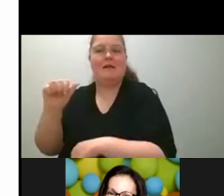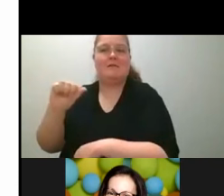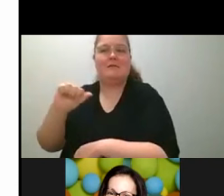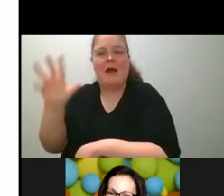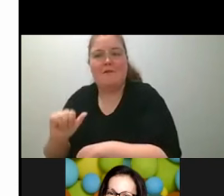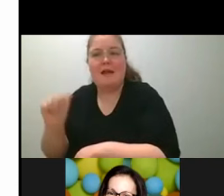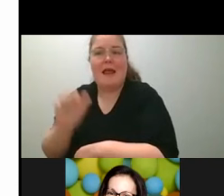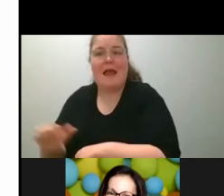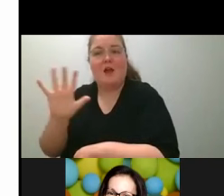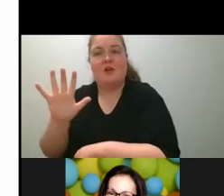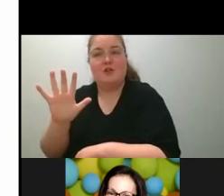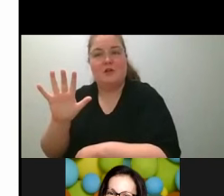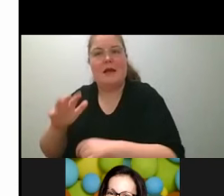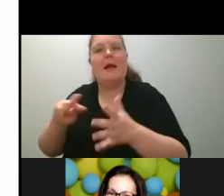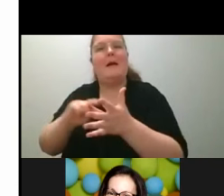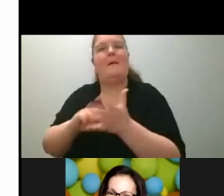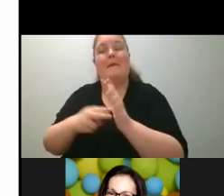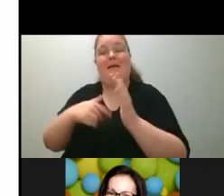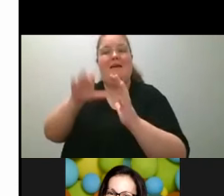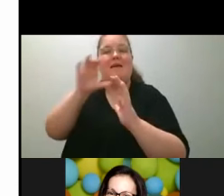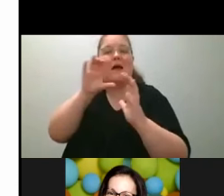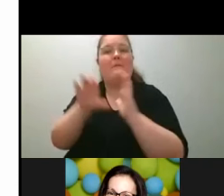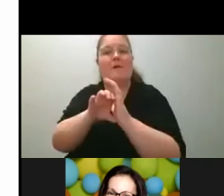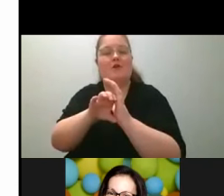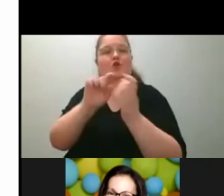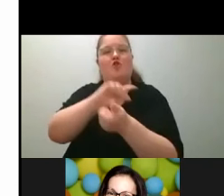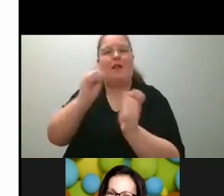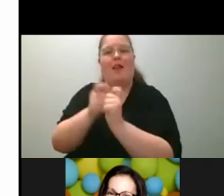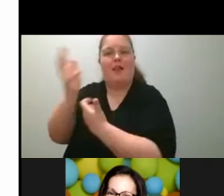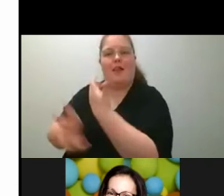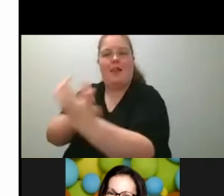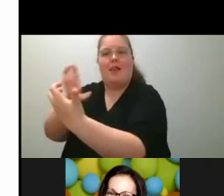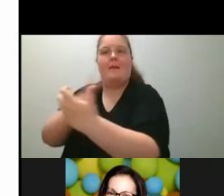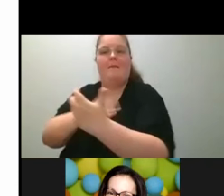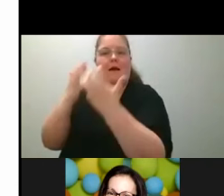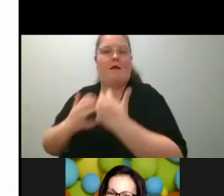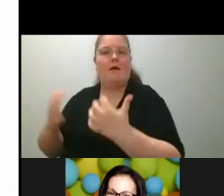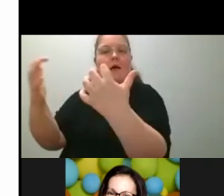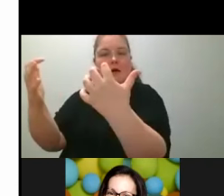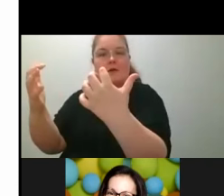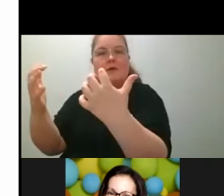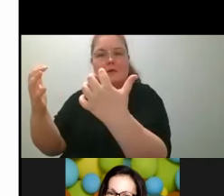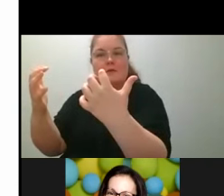adding more of the pictures of people who look like the community you're trying to reach to, is critical.